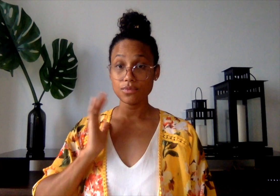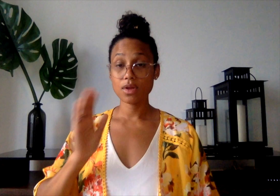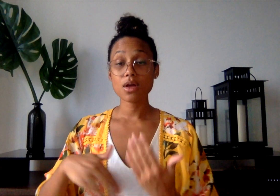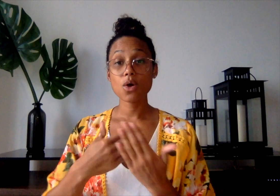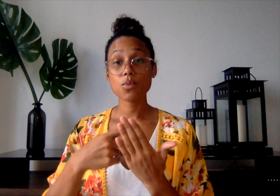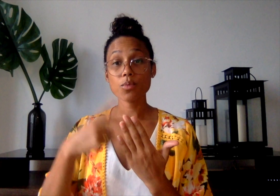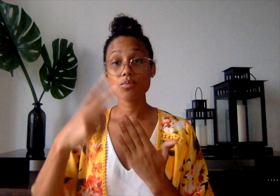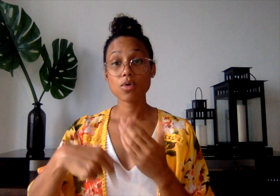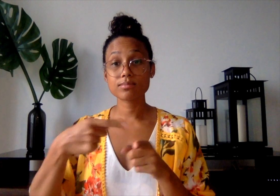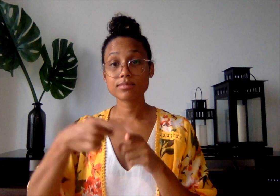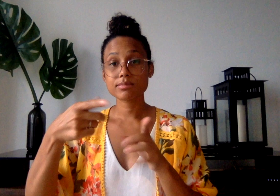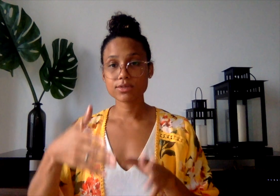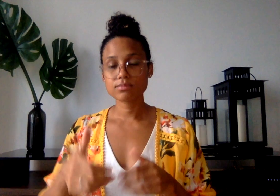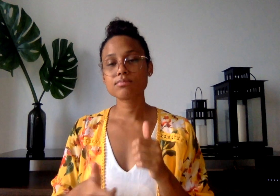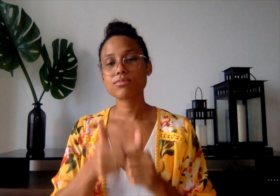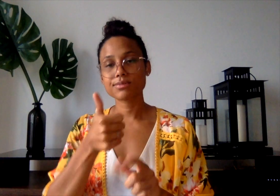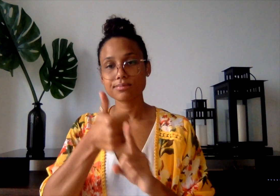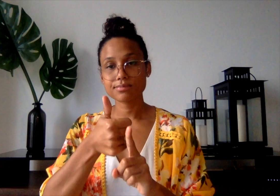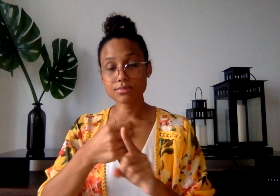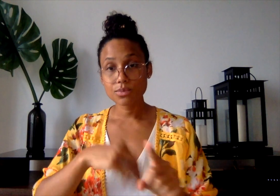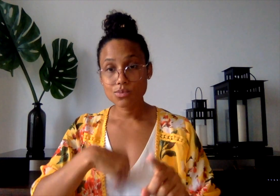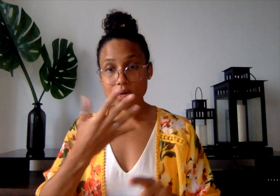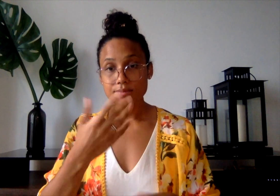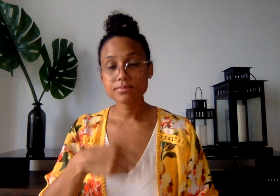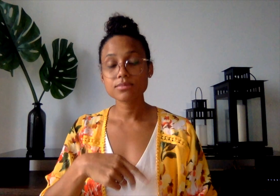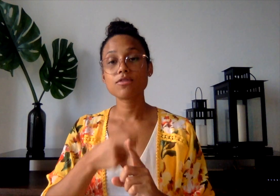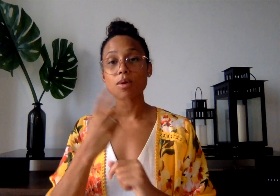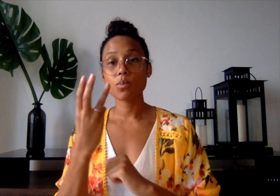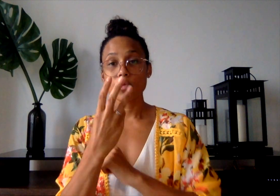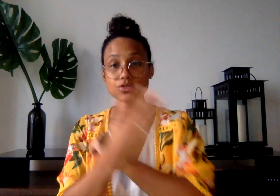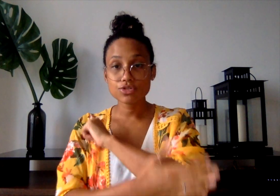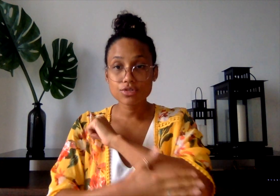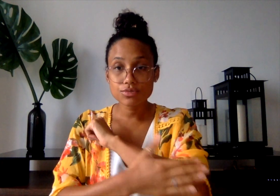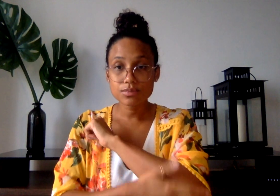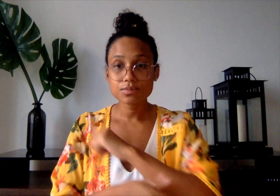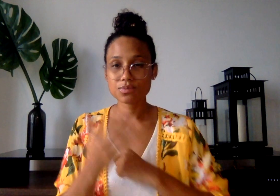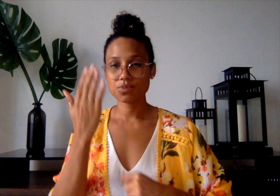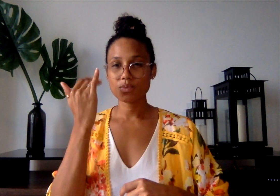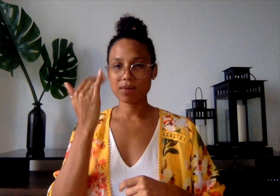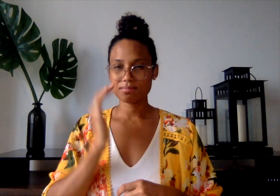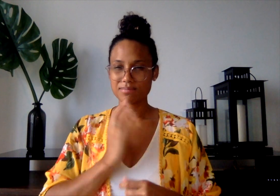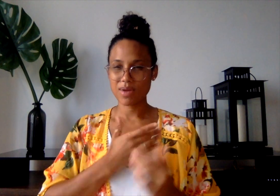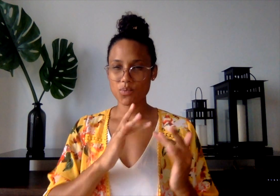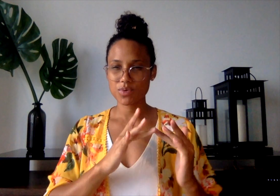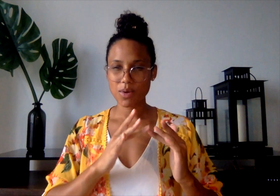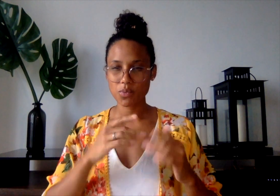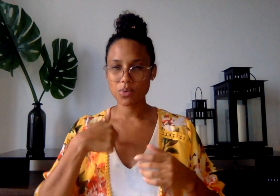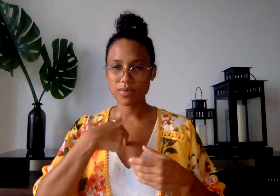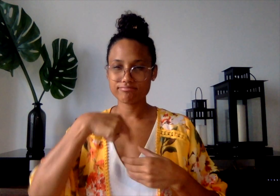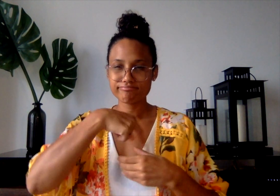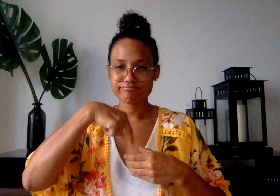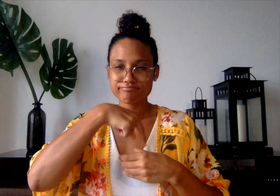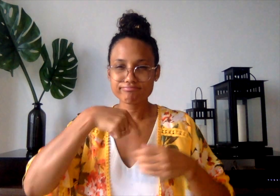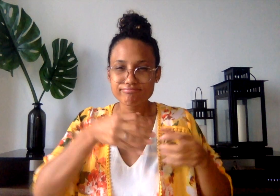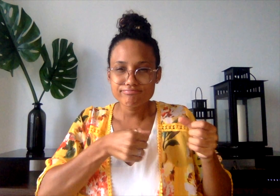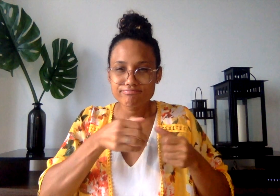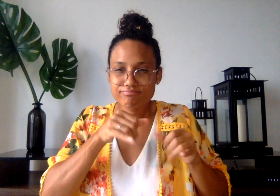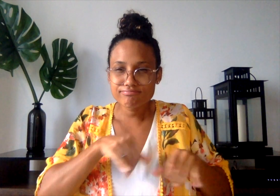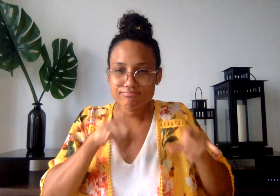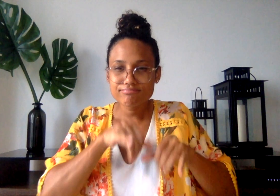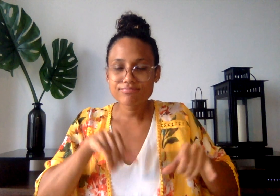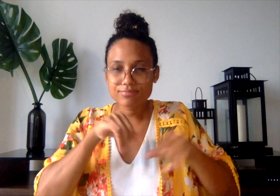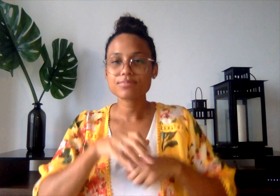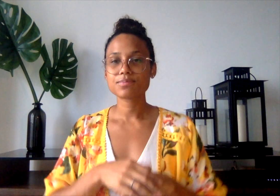Previously our program specialists have been overwhelmingly white westerners which was partly due to the lack of intentional recruitment.